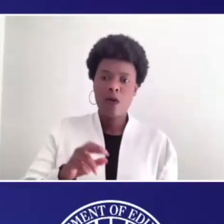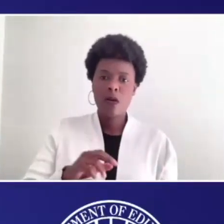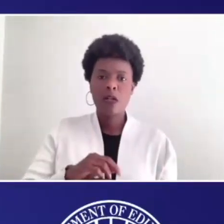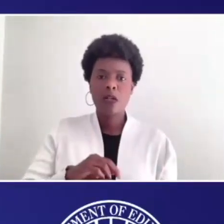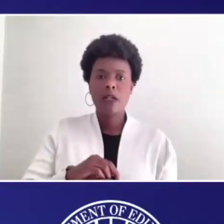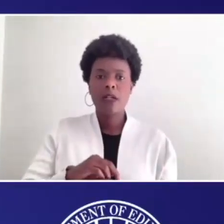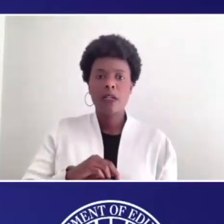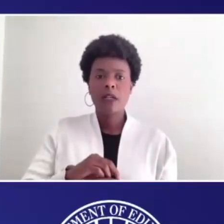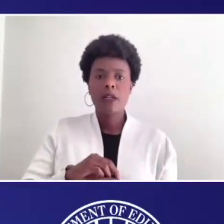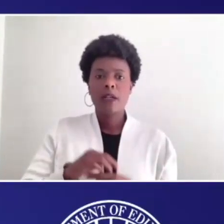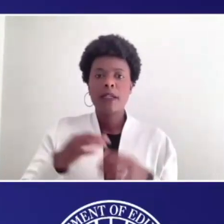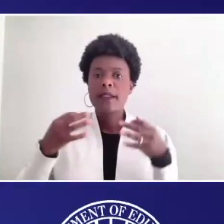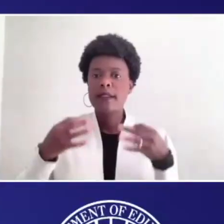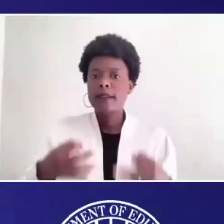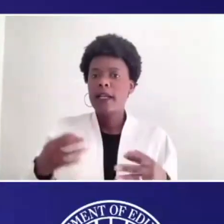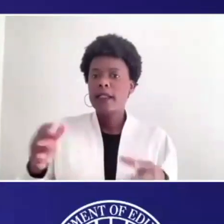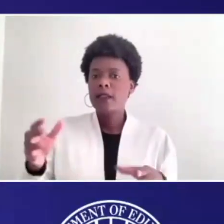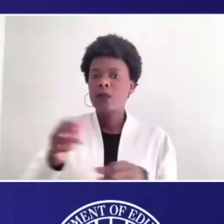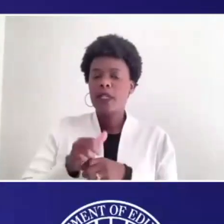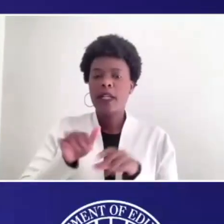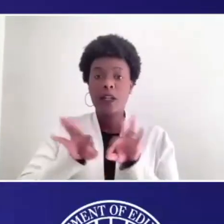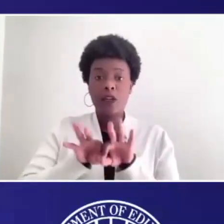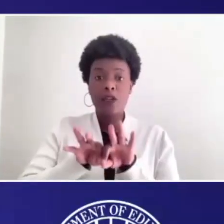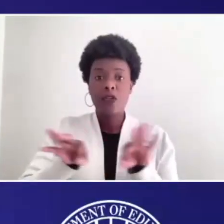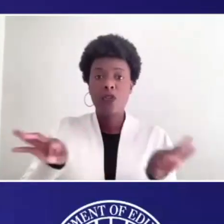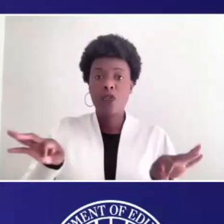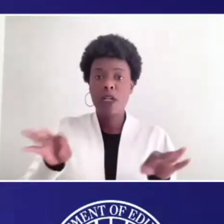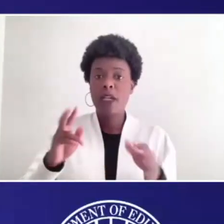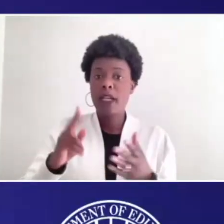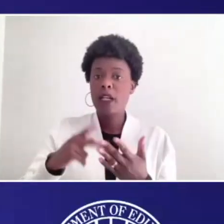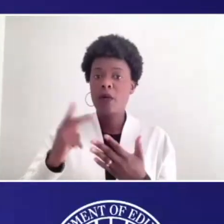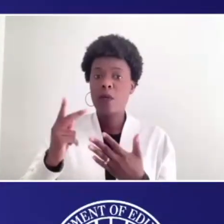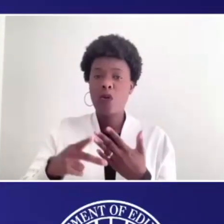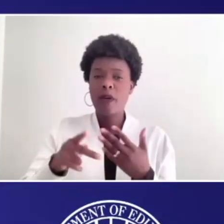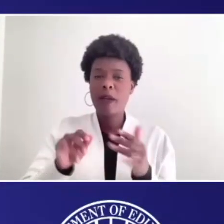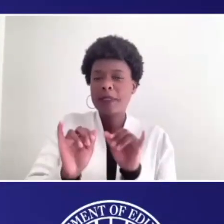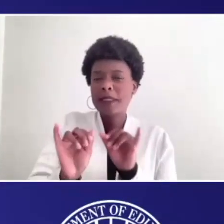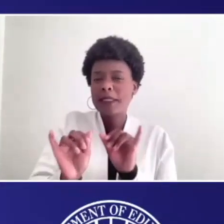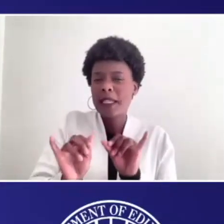a degree in a program that was similar but not exactly the same,